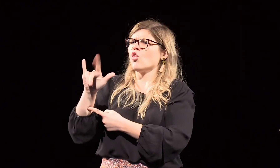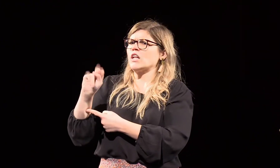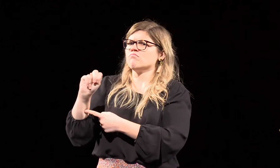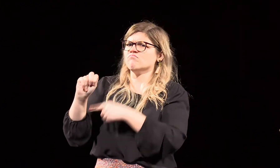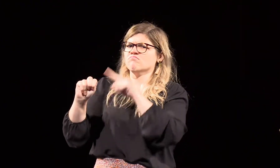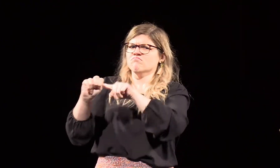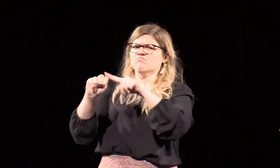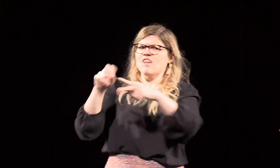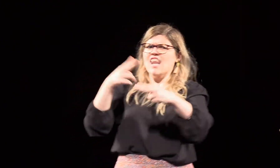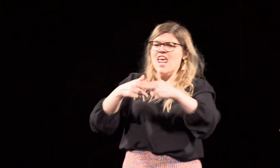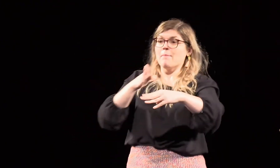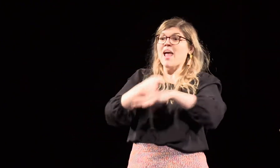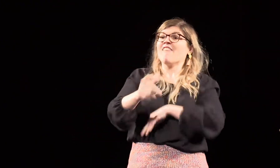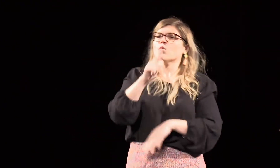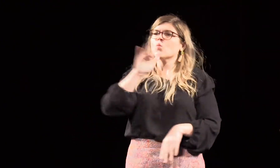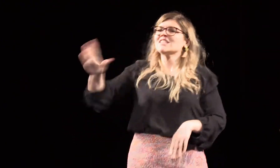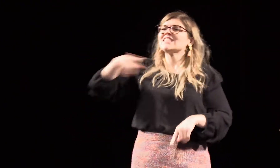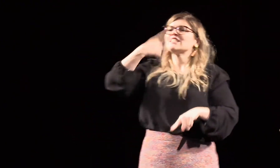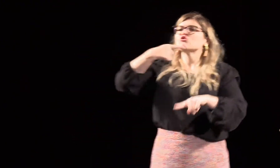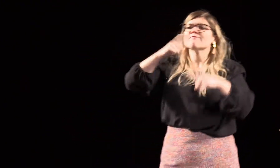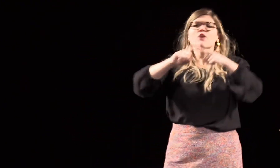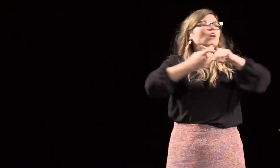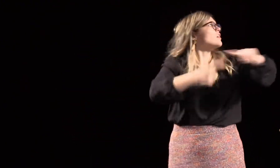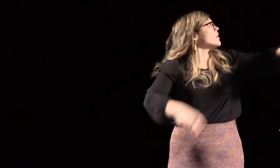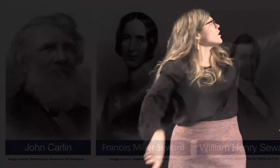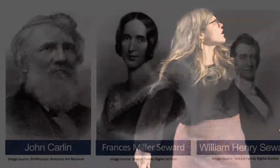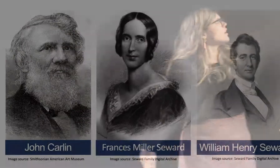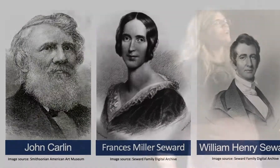her name was Frances Seward Carlin.